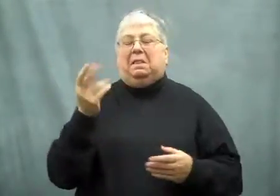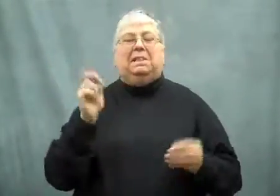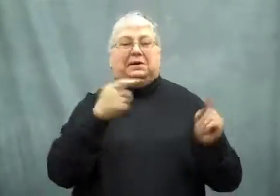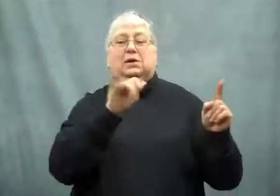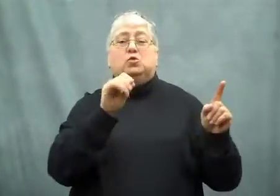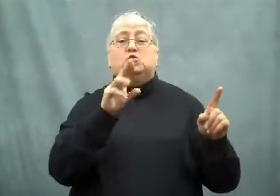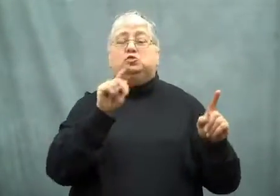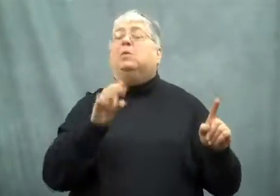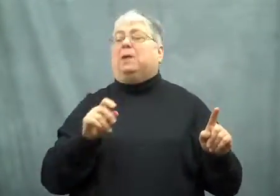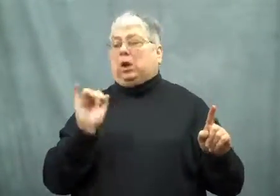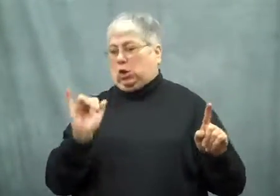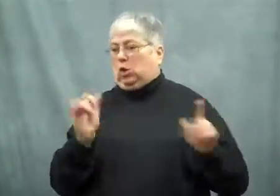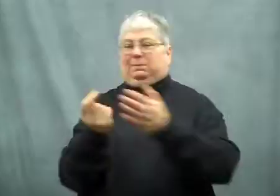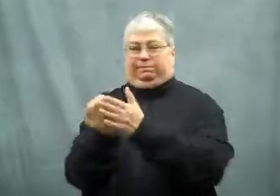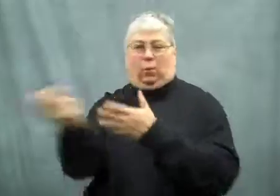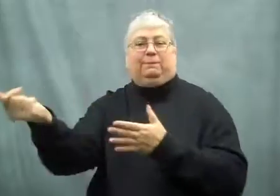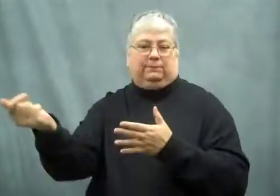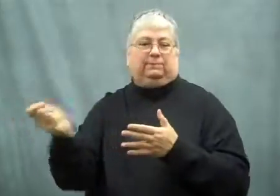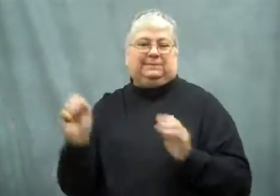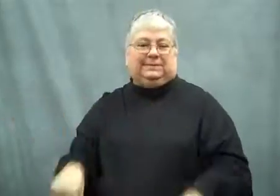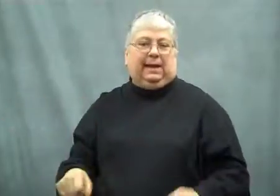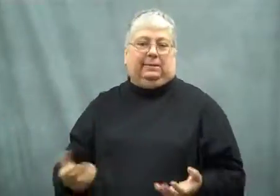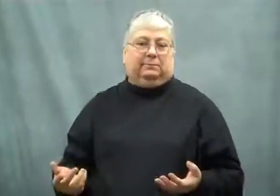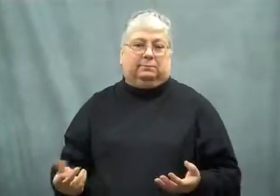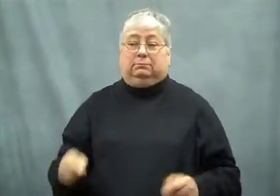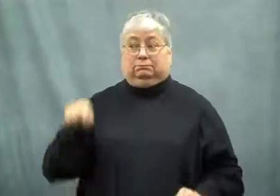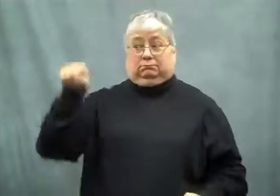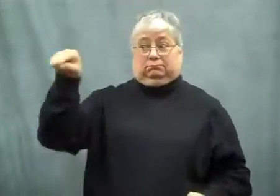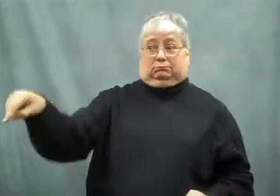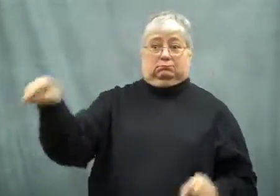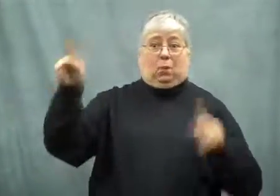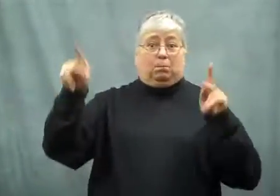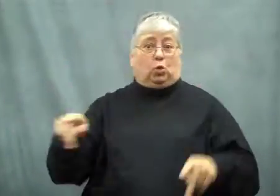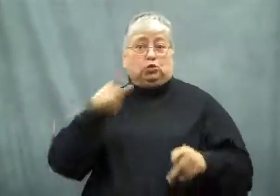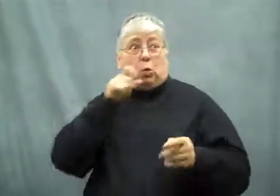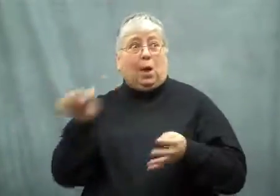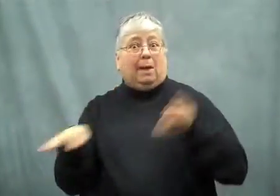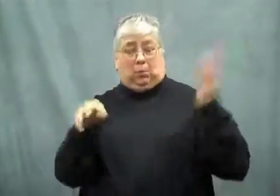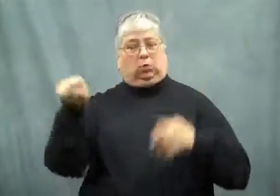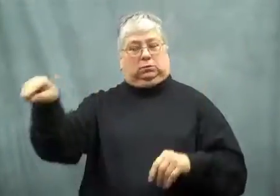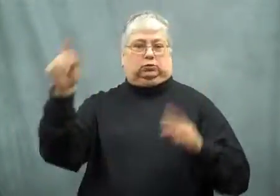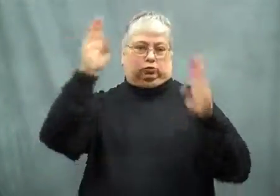YouTube can then remove the offending material.